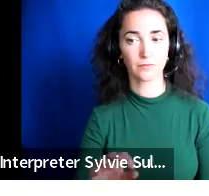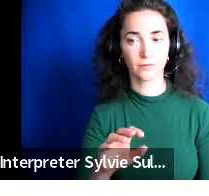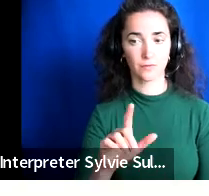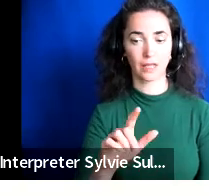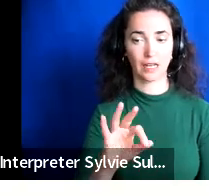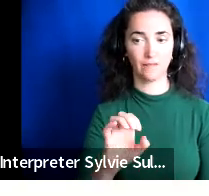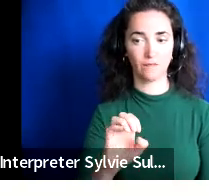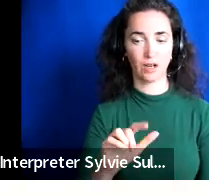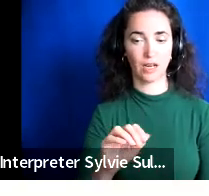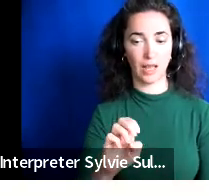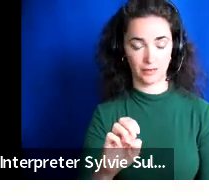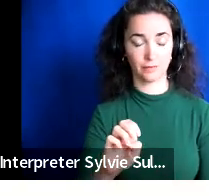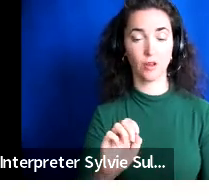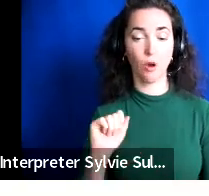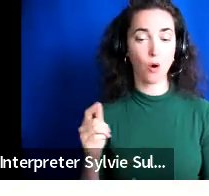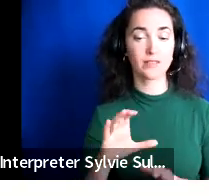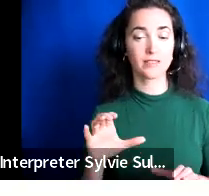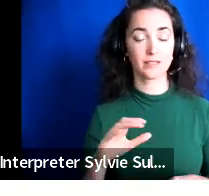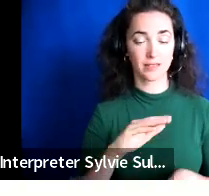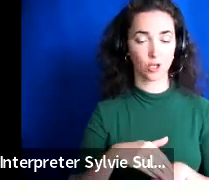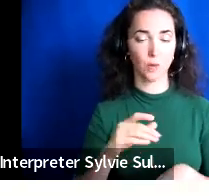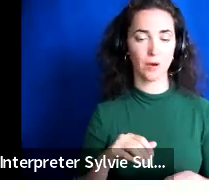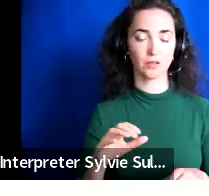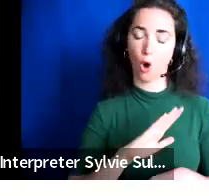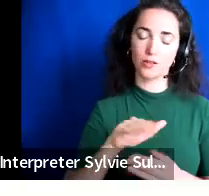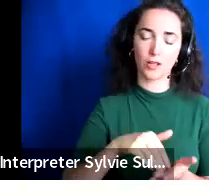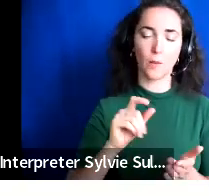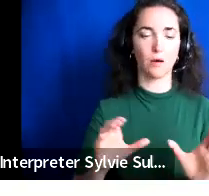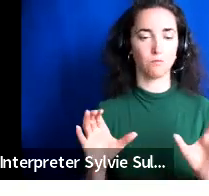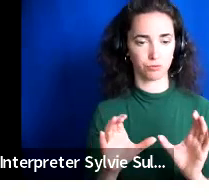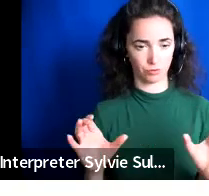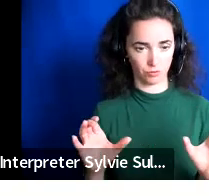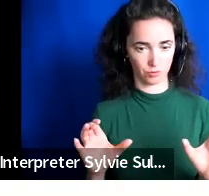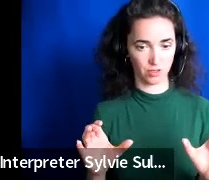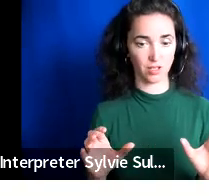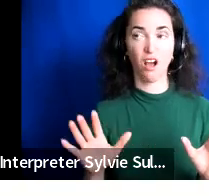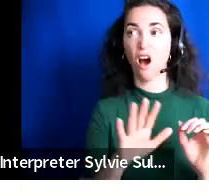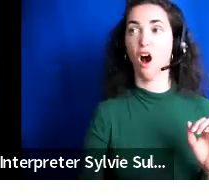So you all wipeline centers have to be a credited. They are over 200 lifeline centers, of course, all 50 States.